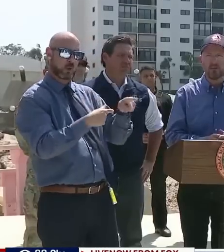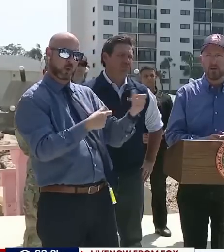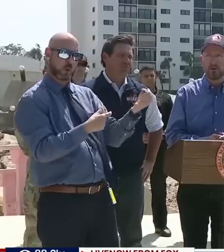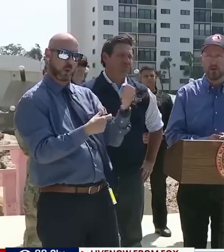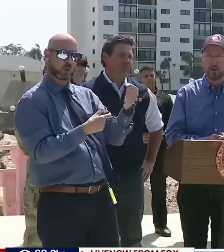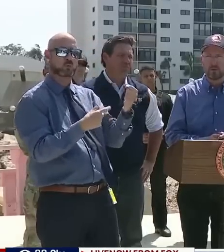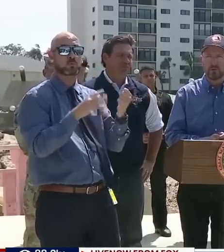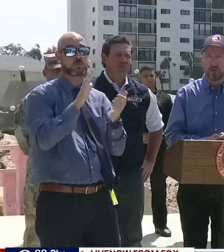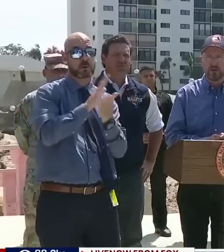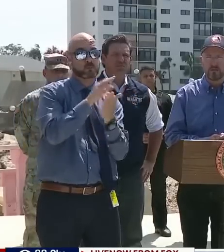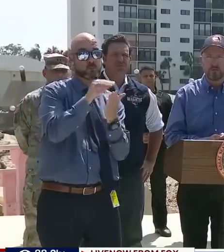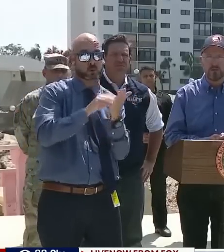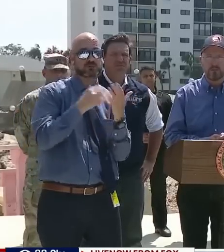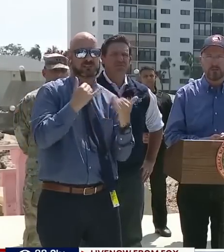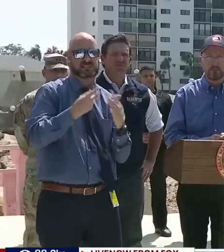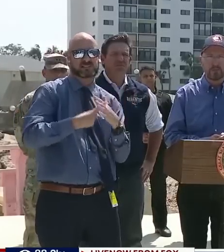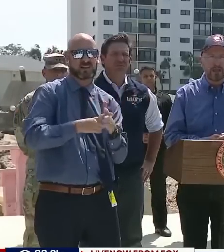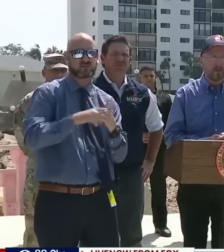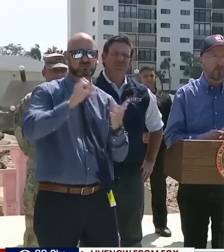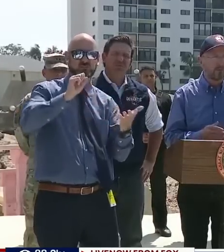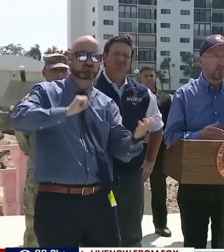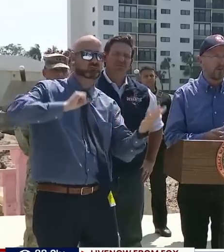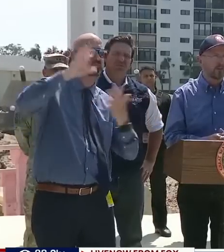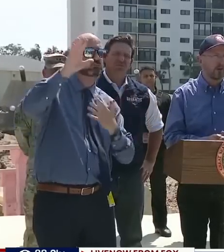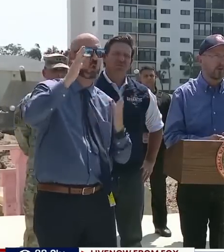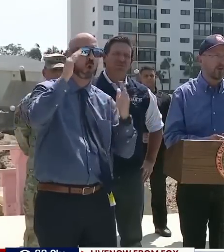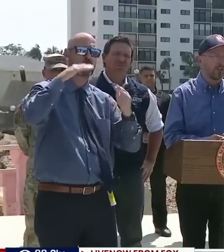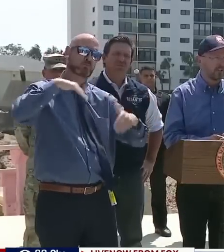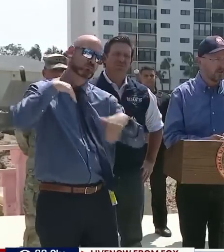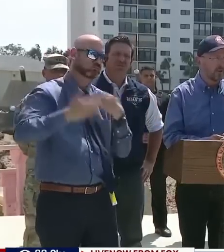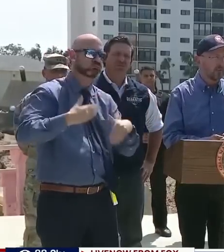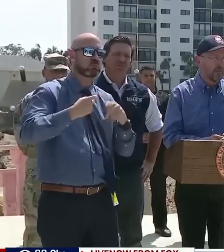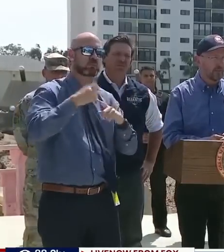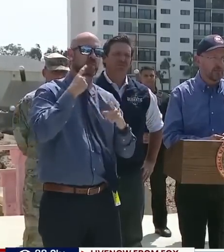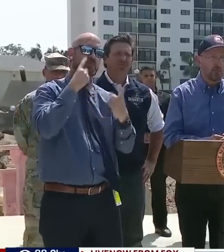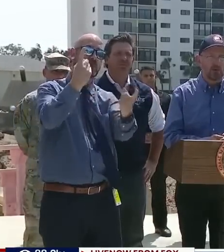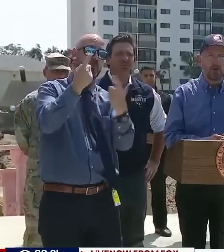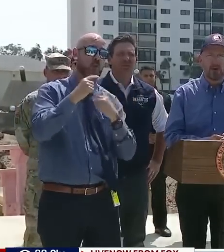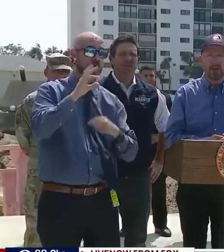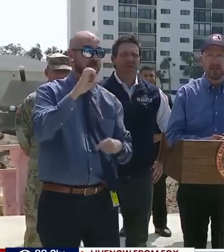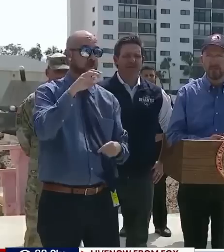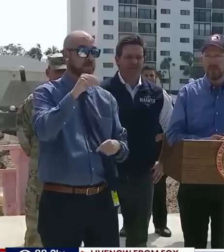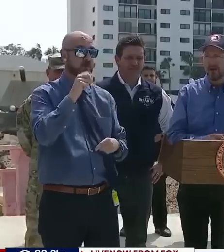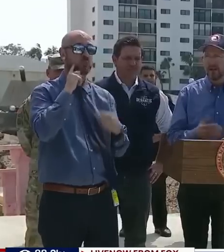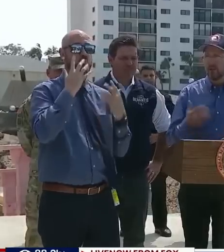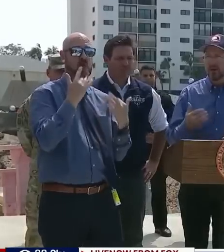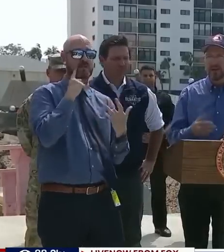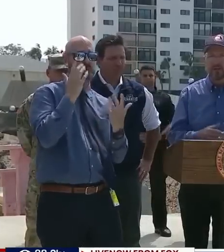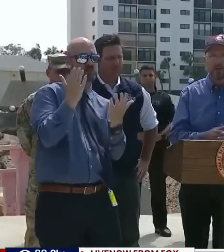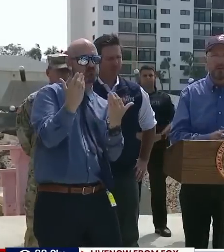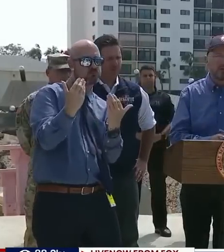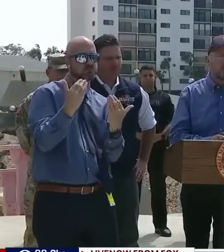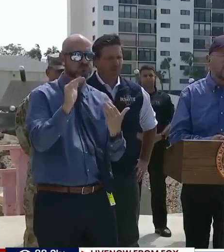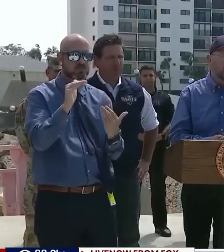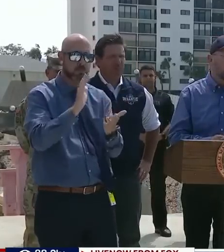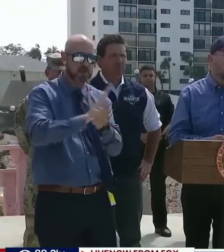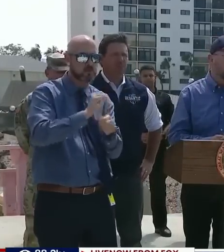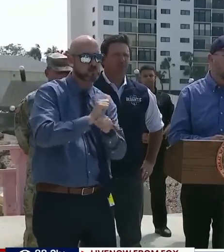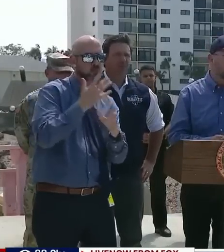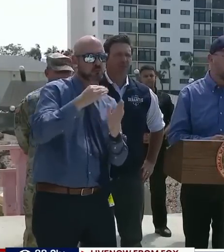numerous categories. for homeowners. So please. stand by we're going to get that paperwork up hope. We will get a very, very quick response from FEMA. I know